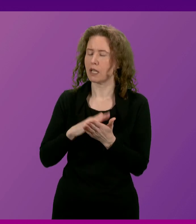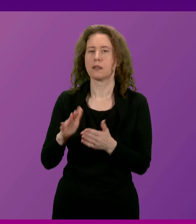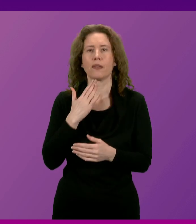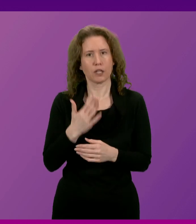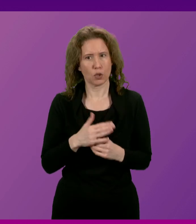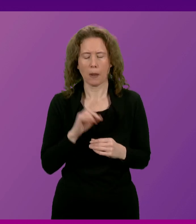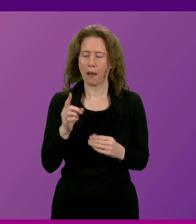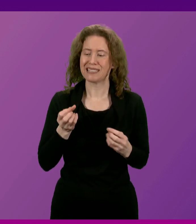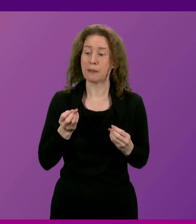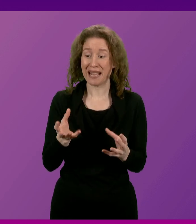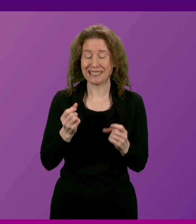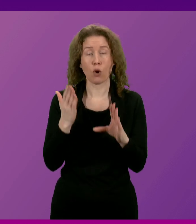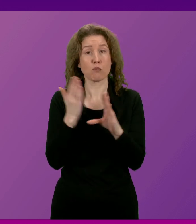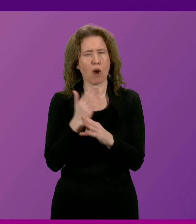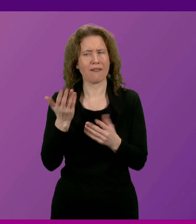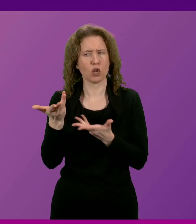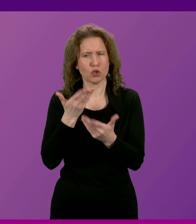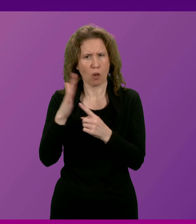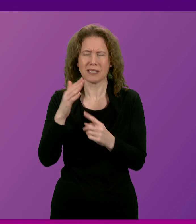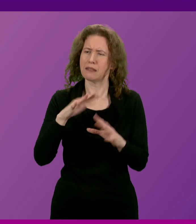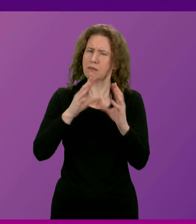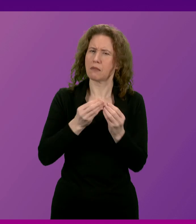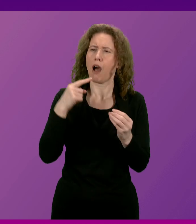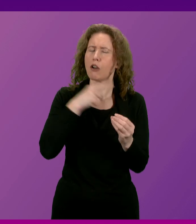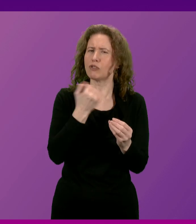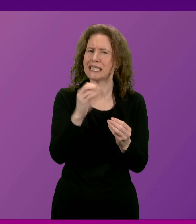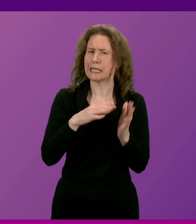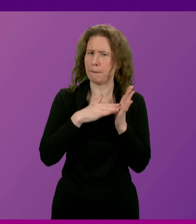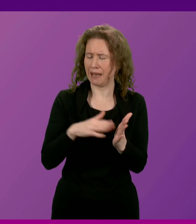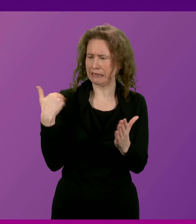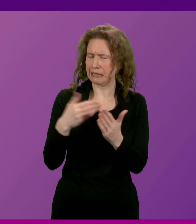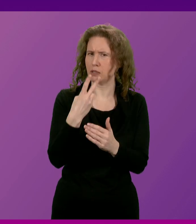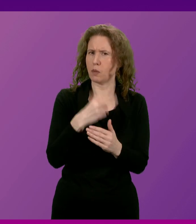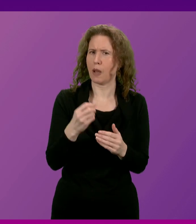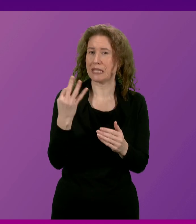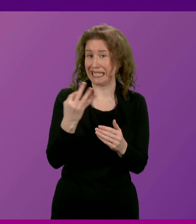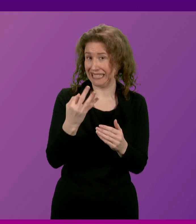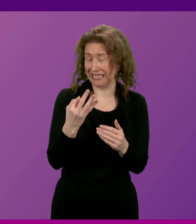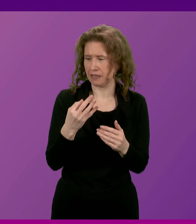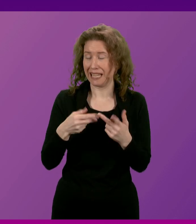Spending on private consultants has been £160 million since 2018. If there is a way to waste